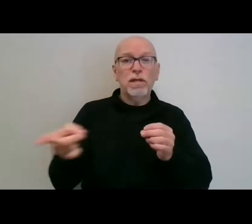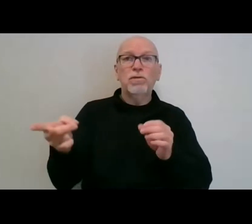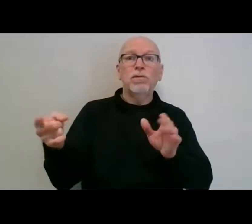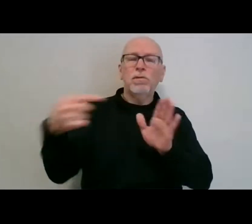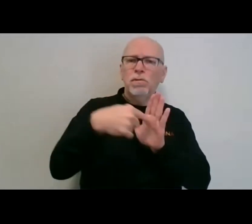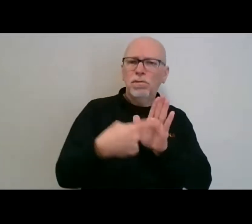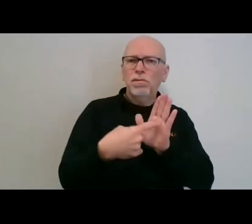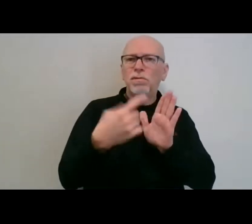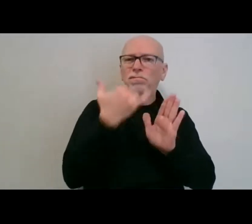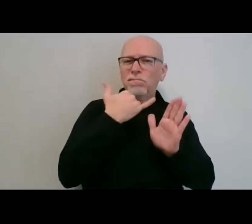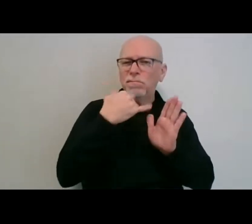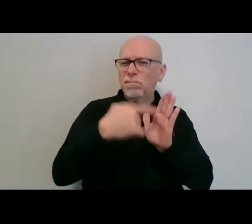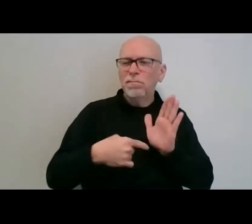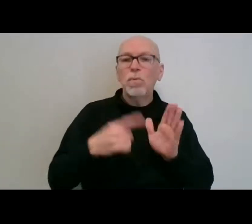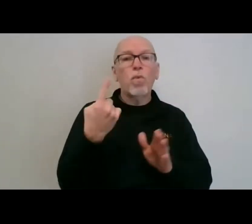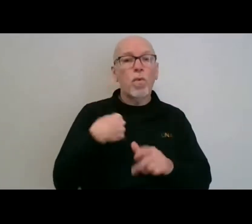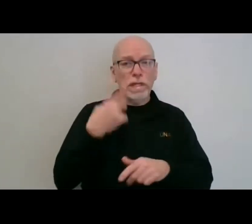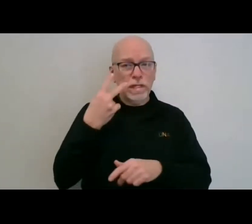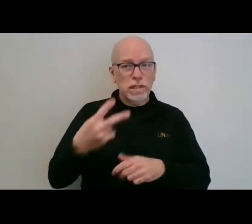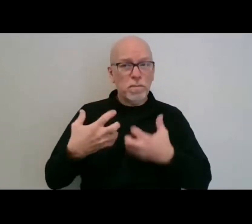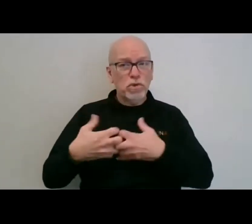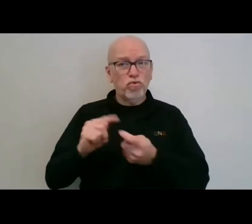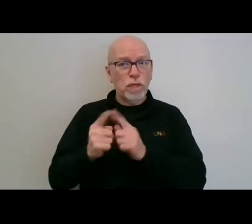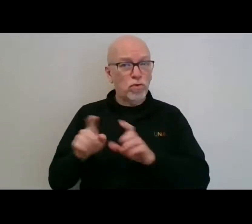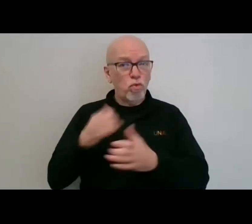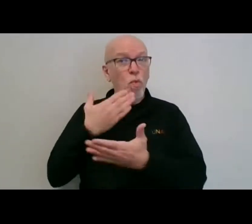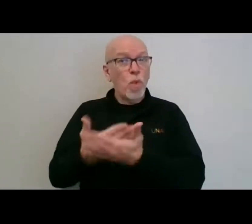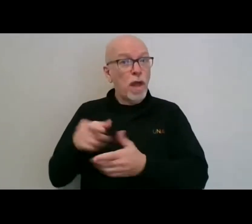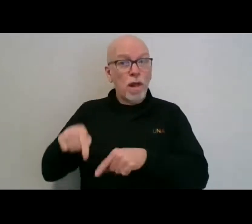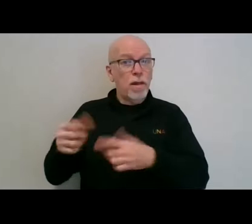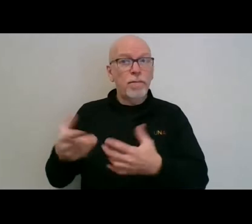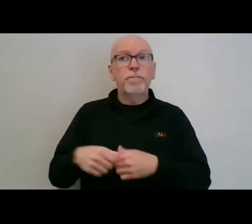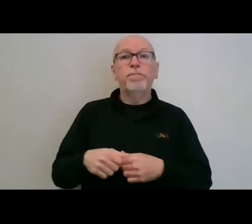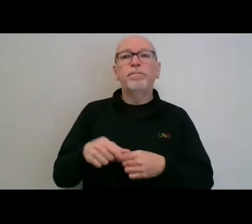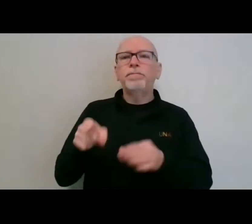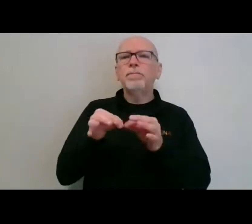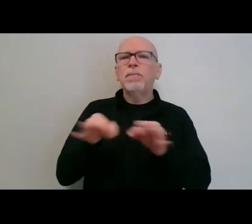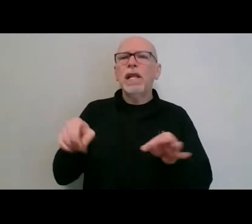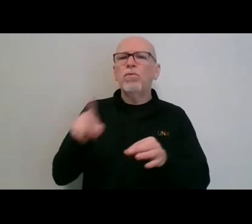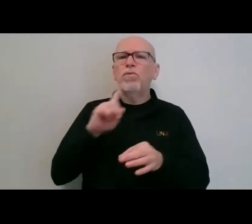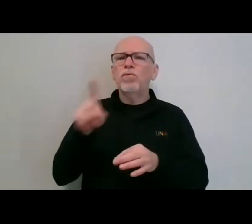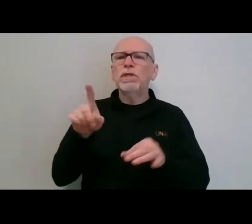But one area where we've seen machine translation do really well is in language that's really standardized